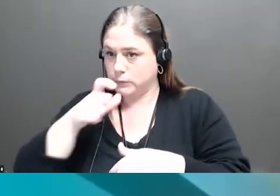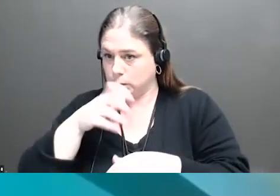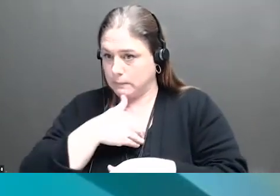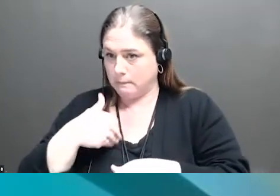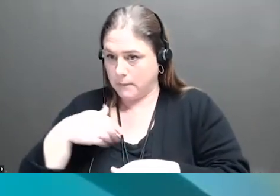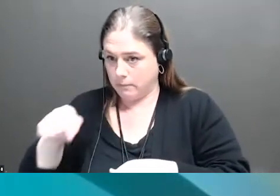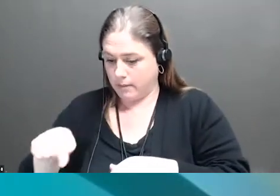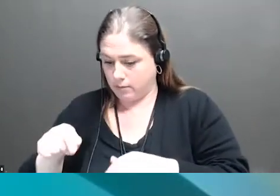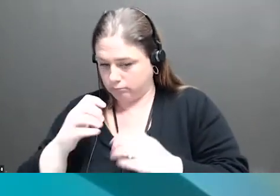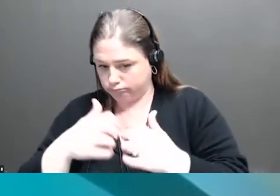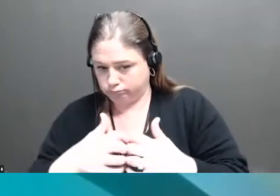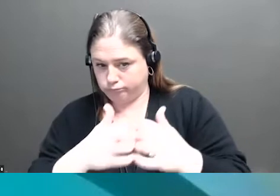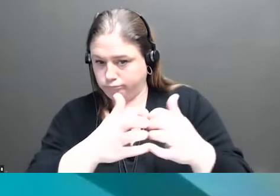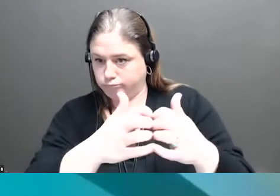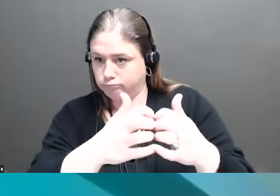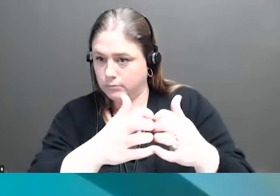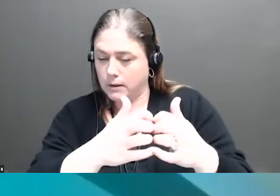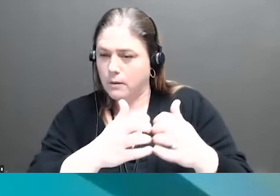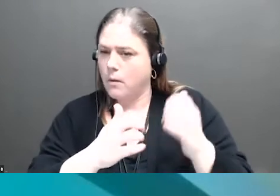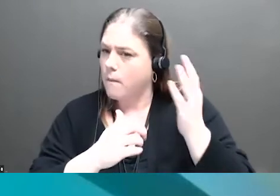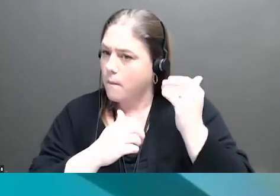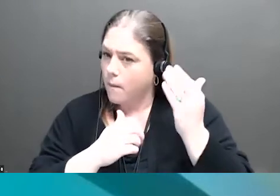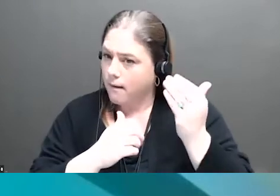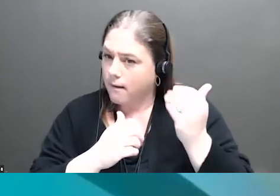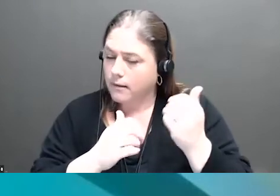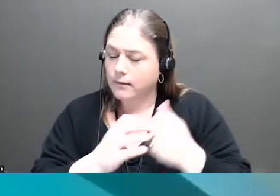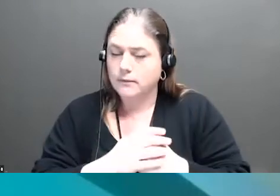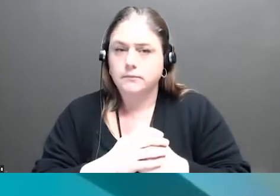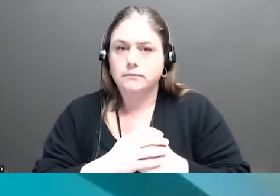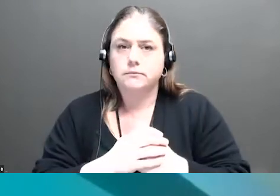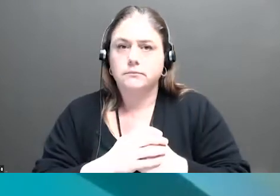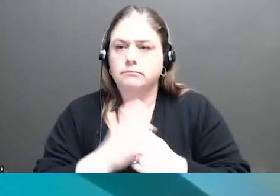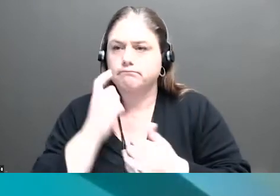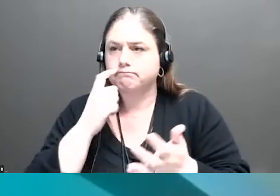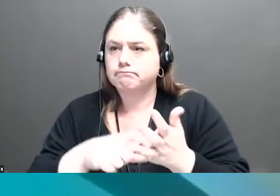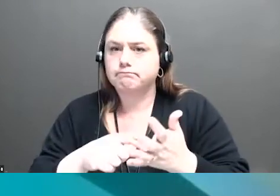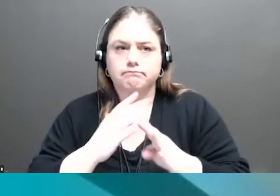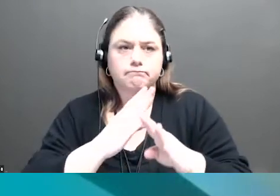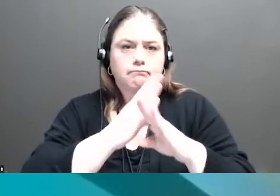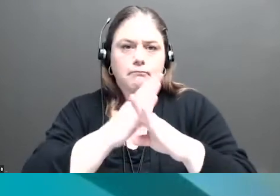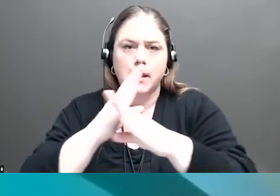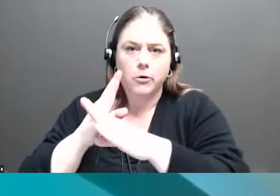to address the employment barriers and the service gaps, especially among